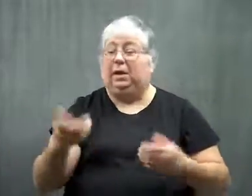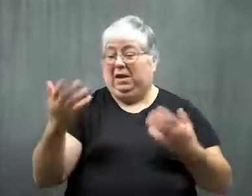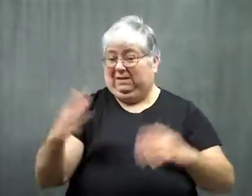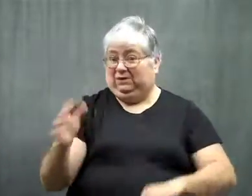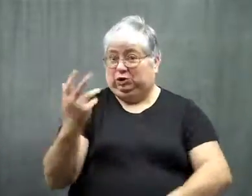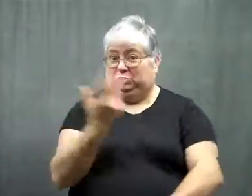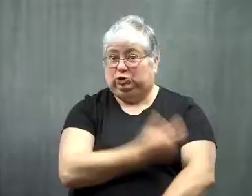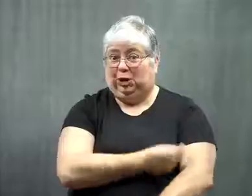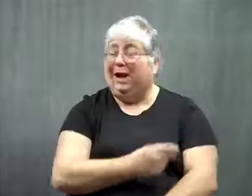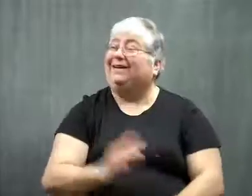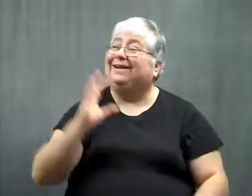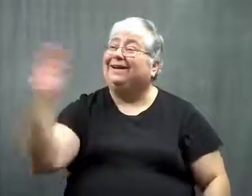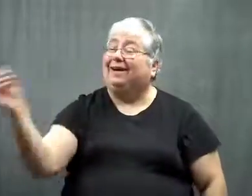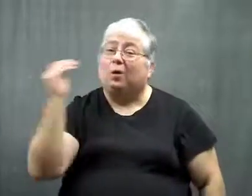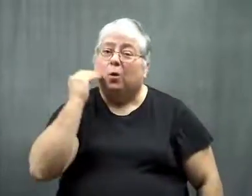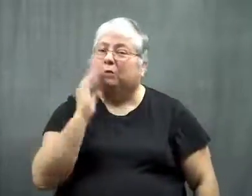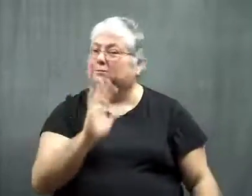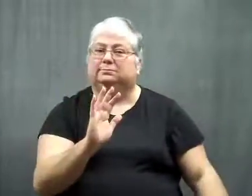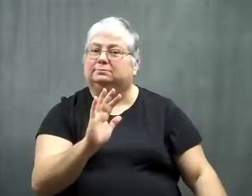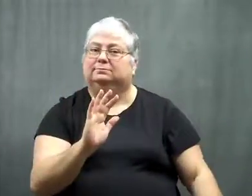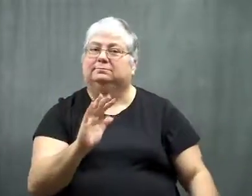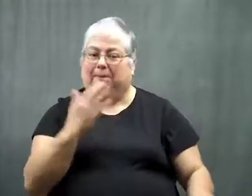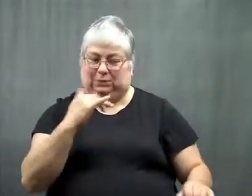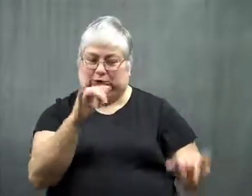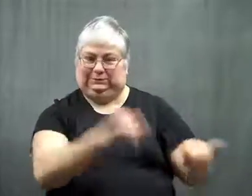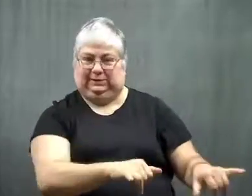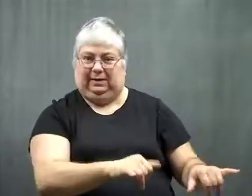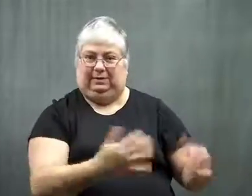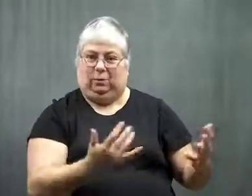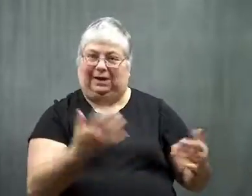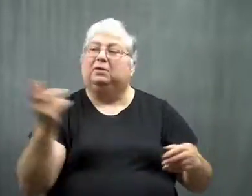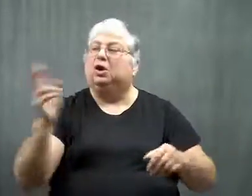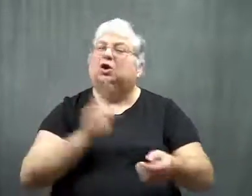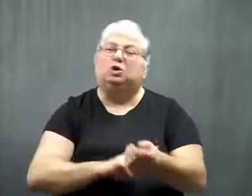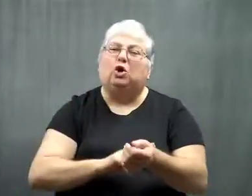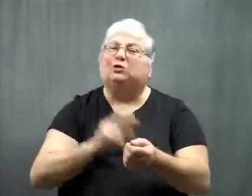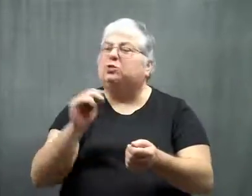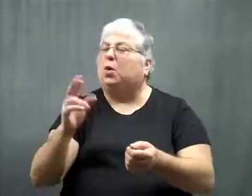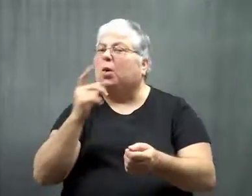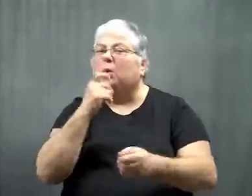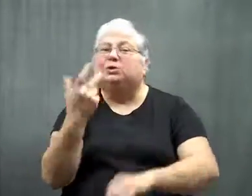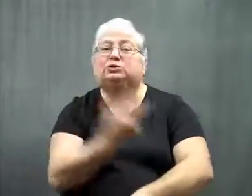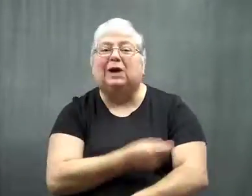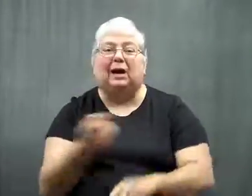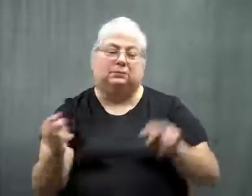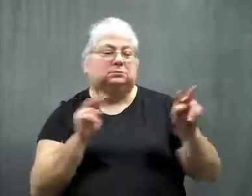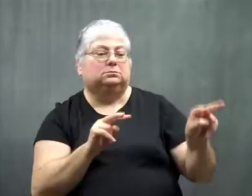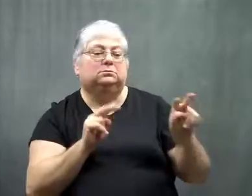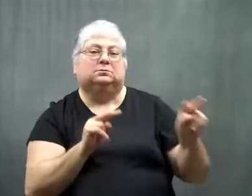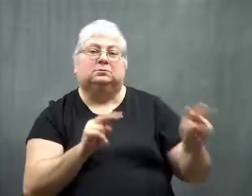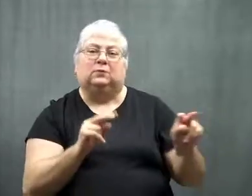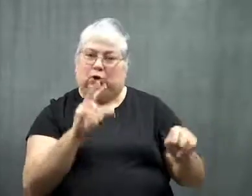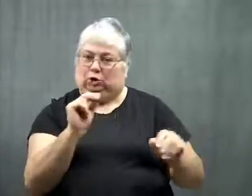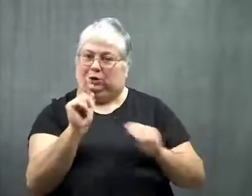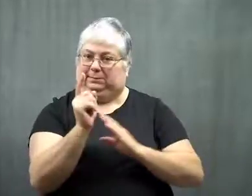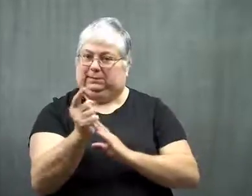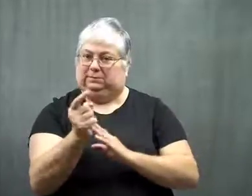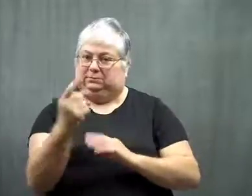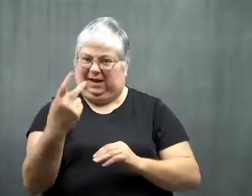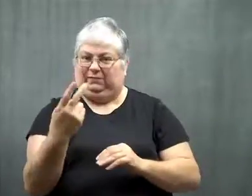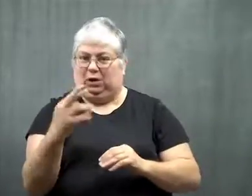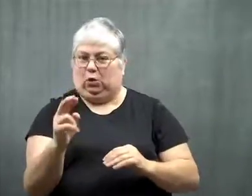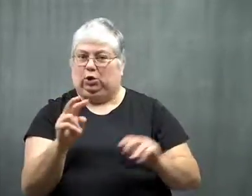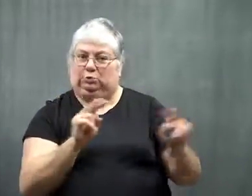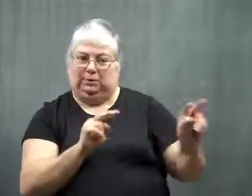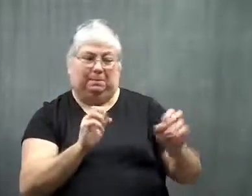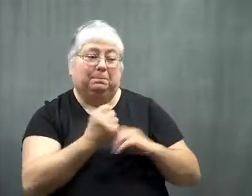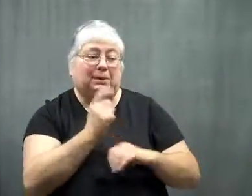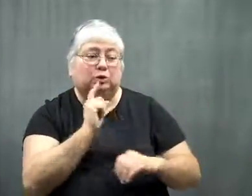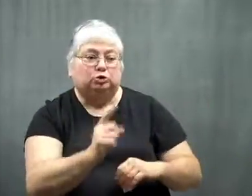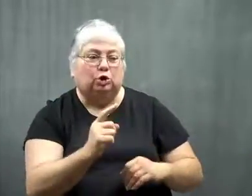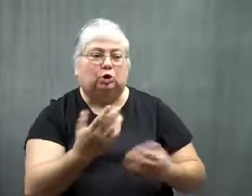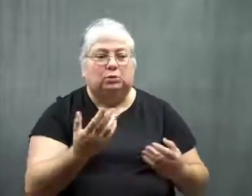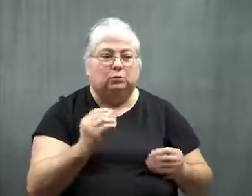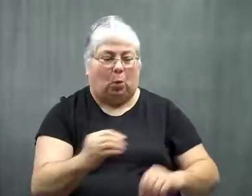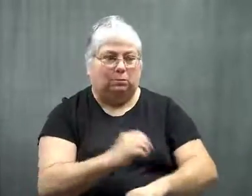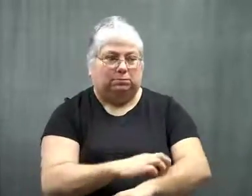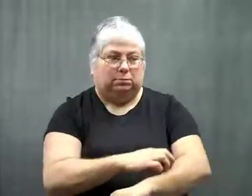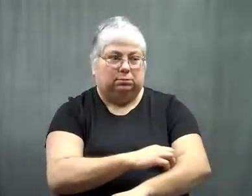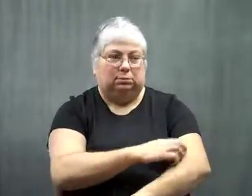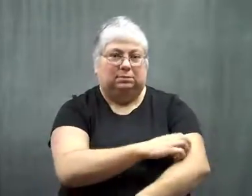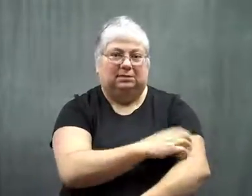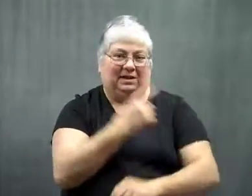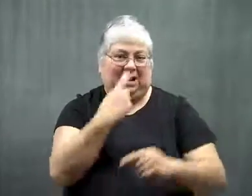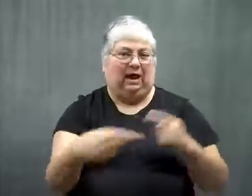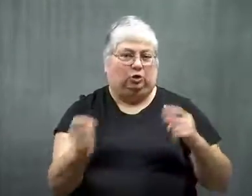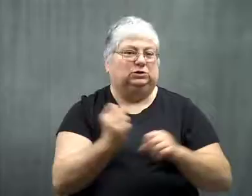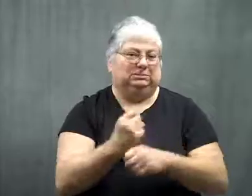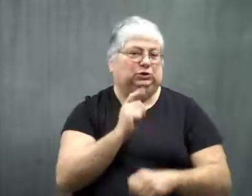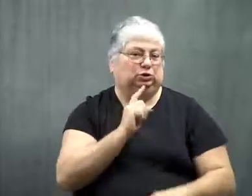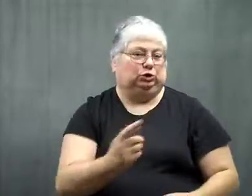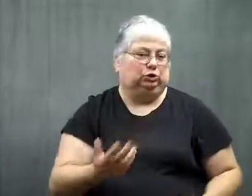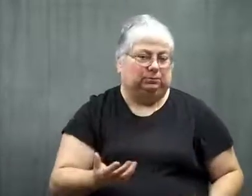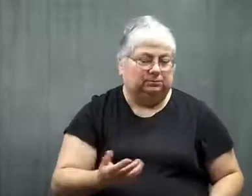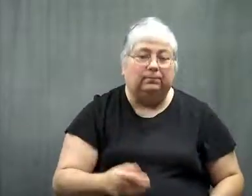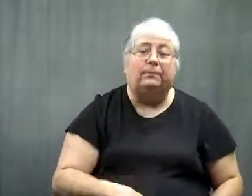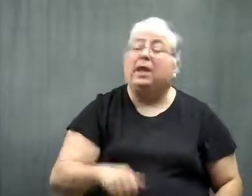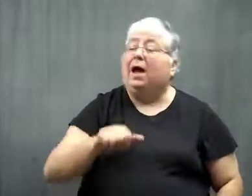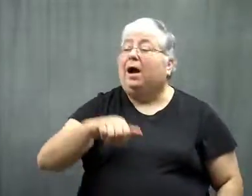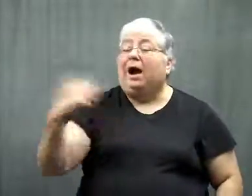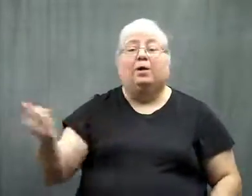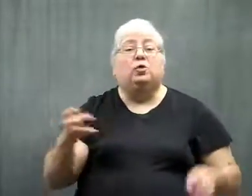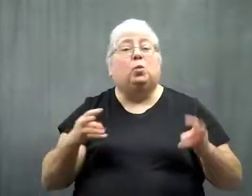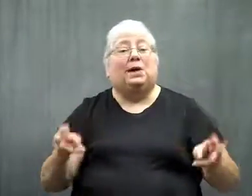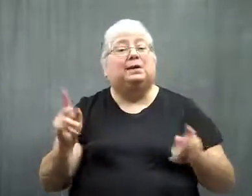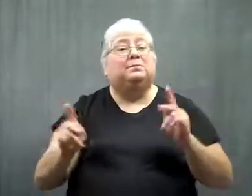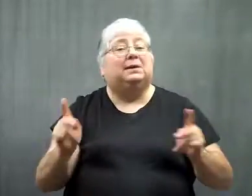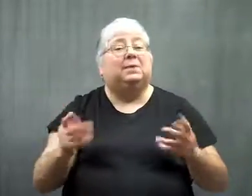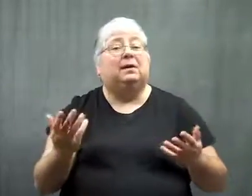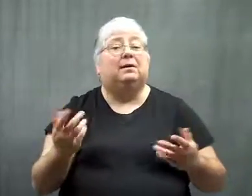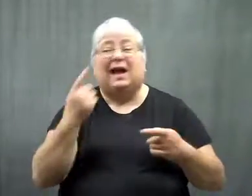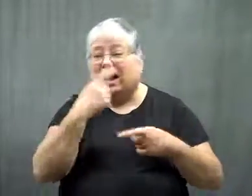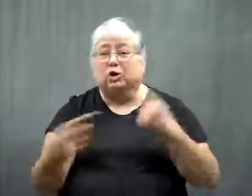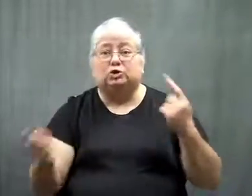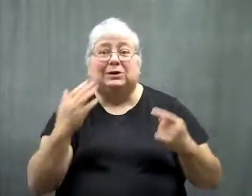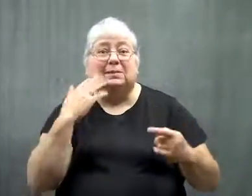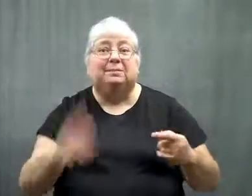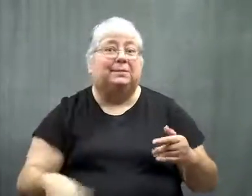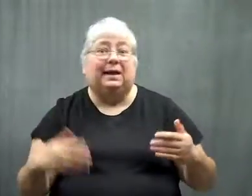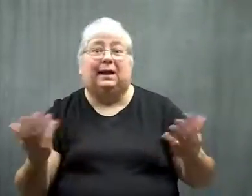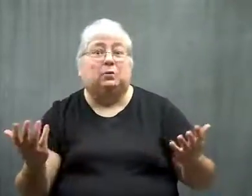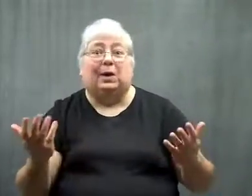Then the person should be observed for 30 minutes to make sure there is no allergic reaction.